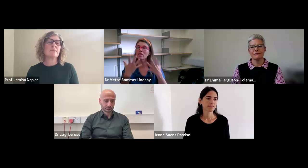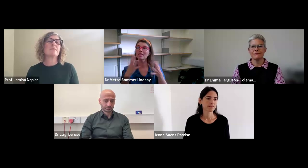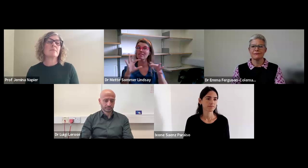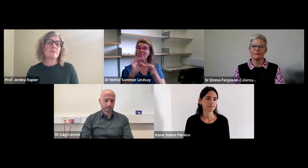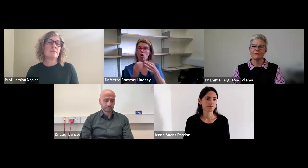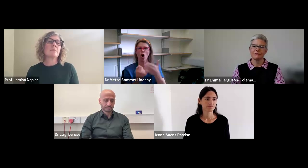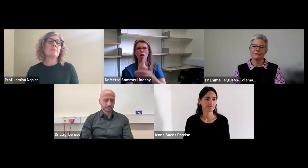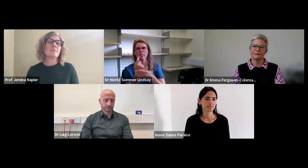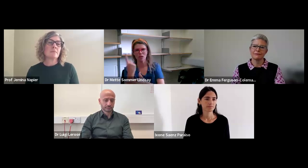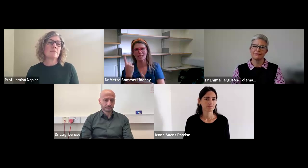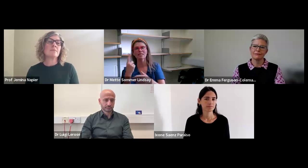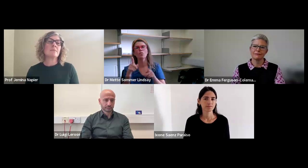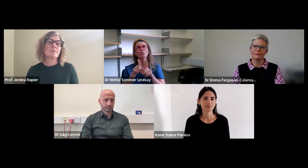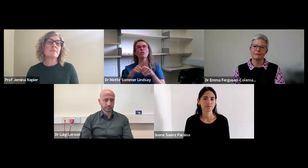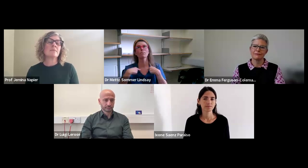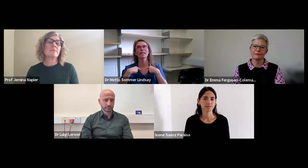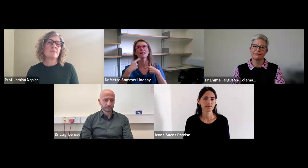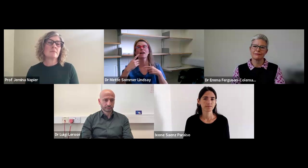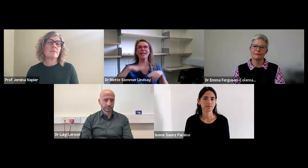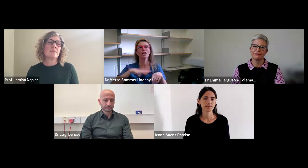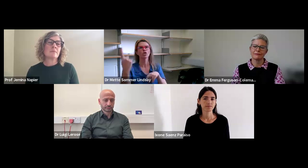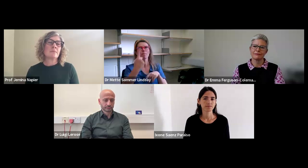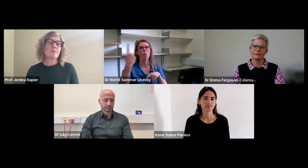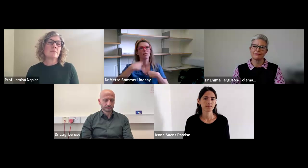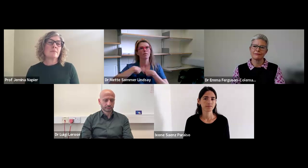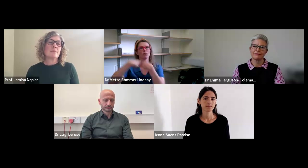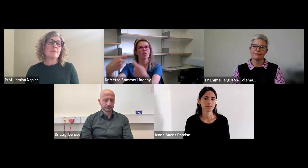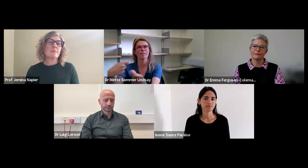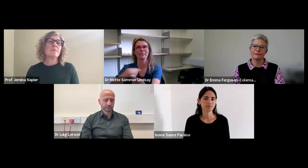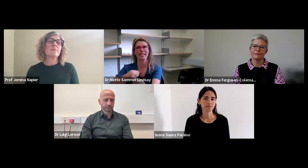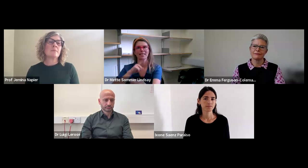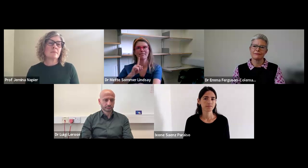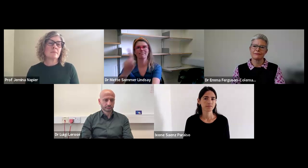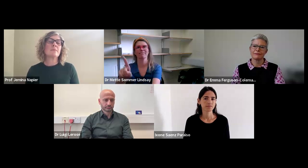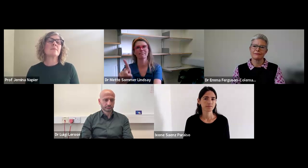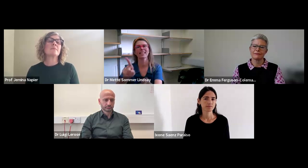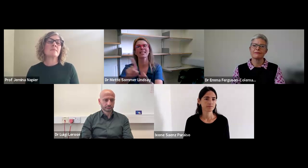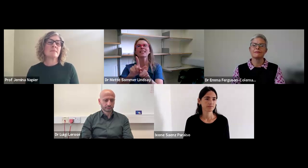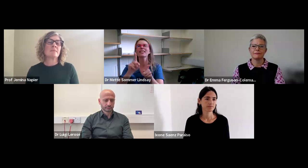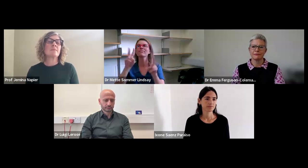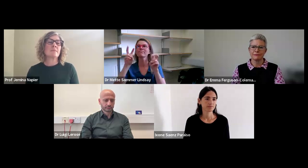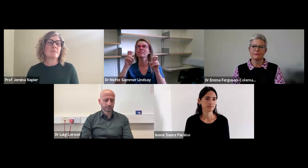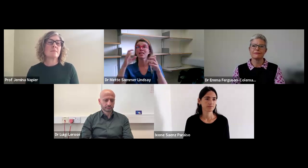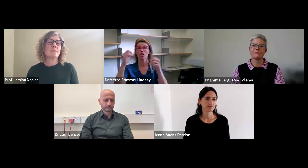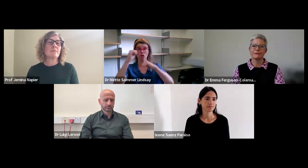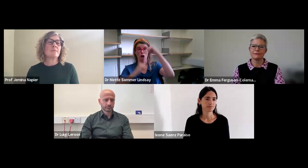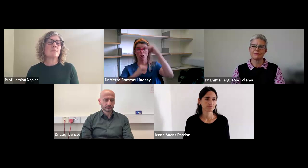level. But then considering opportunities within that, you do need somebody to,